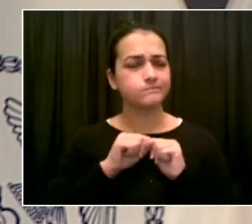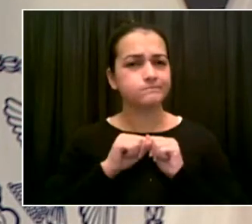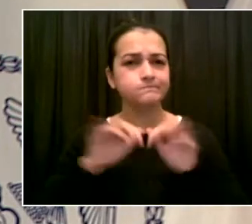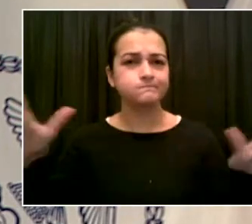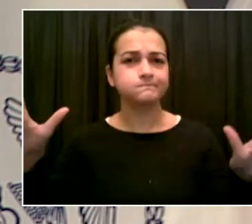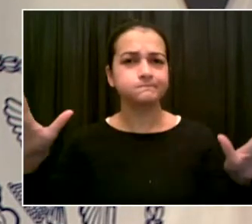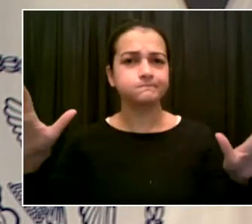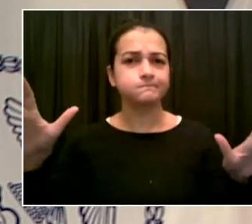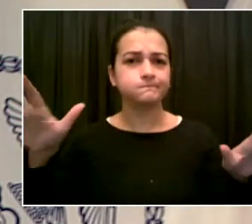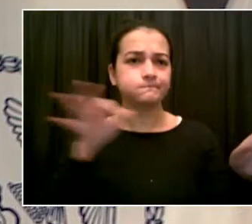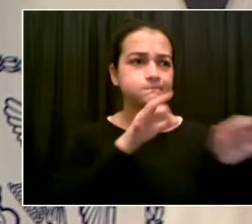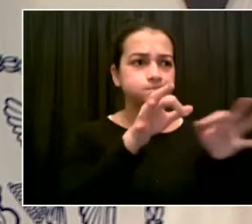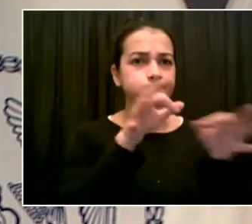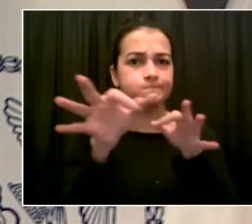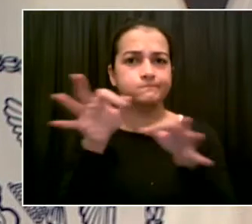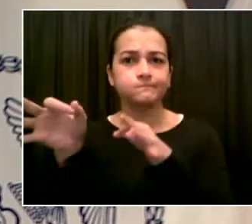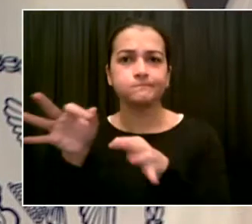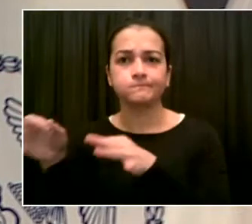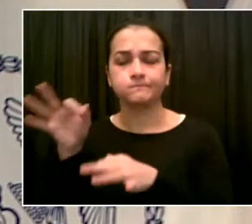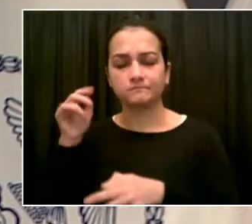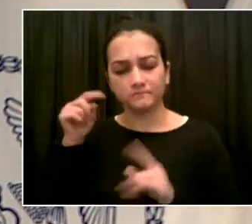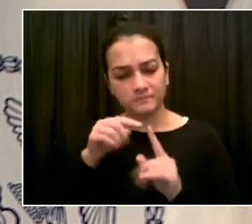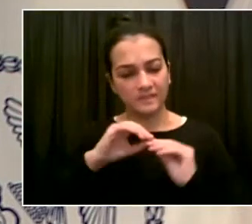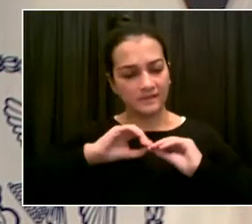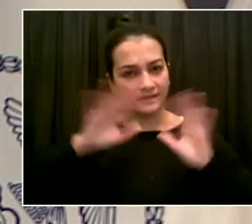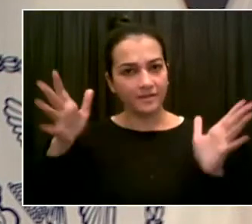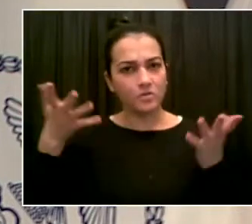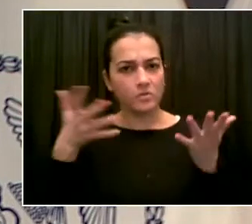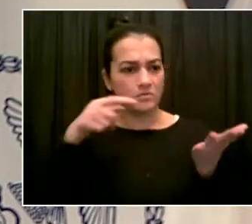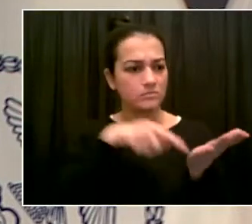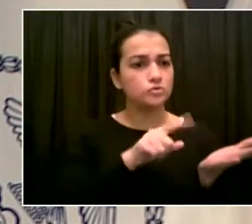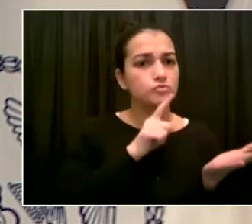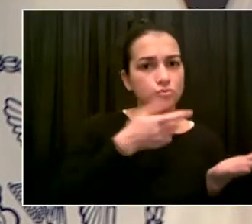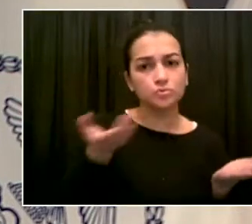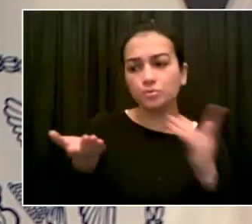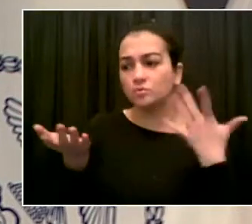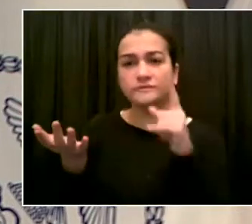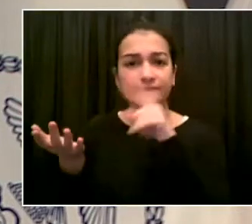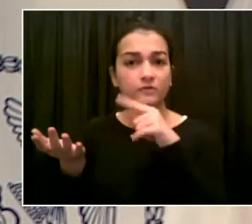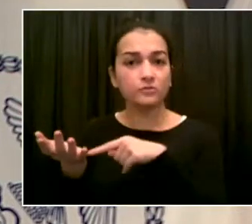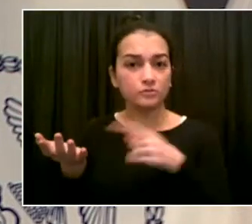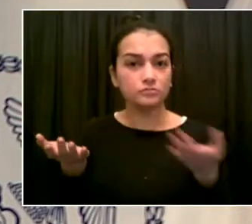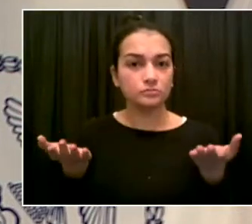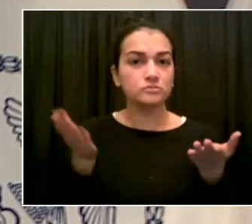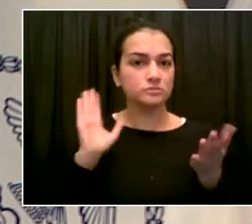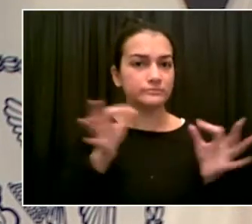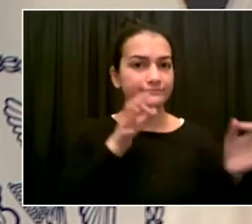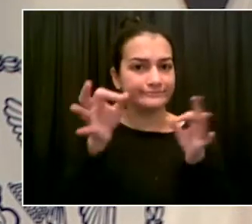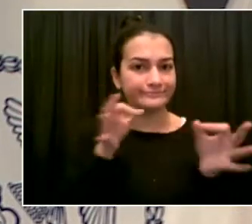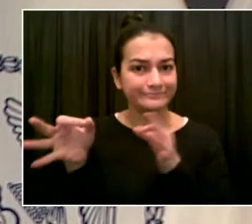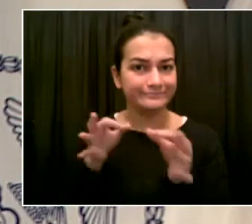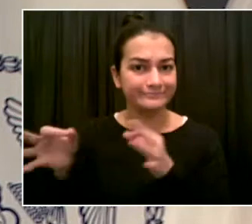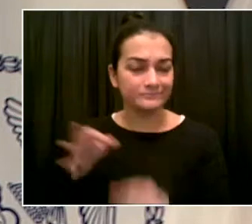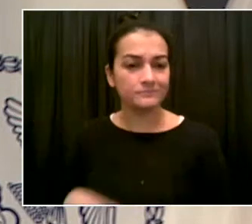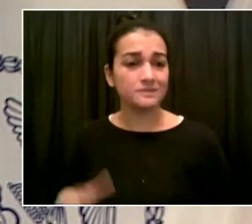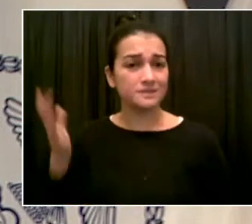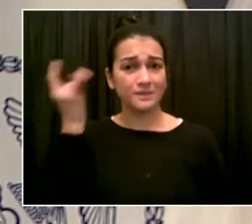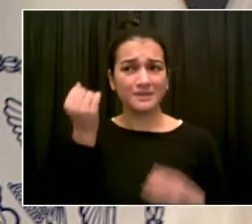NYC.GOV/COVID VACCINE. WE WILL BE GETTING THAT MESSAGE OUT EVERYWHERE BUT TODAY I WANT YOU TO HEAR FROM THE ULTIMATE MYTHBUSTERS. FROM SOME OF THE POWERFUL, INFORMED WONDERFUL VOICES